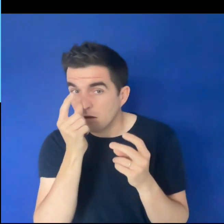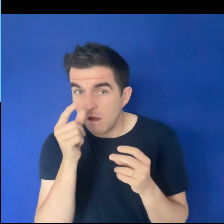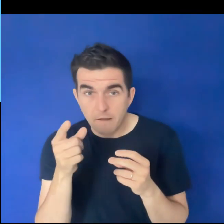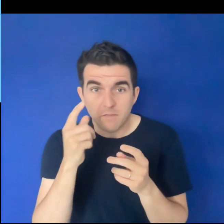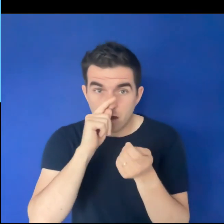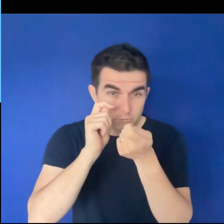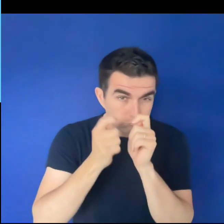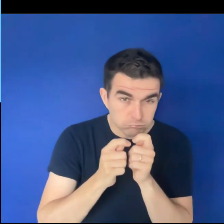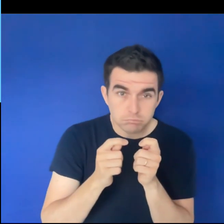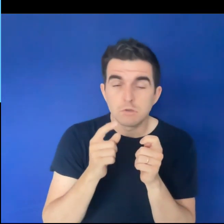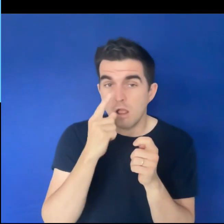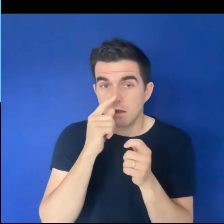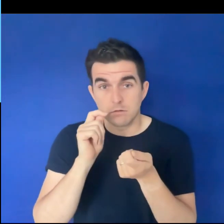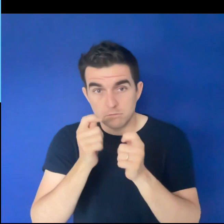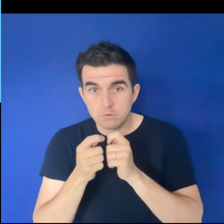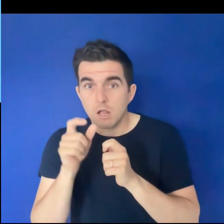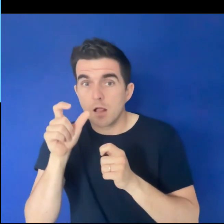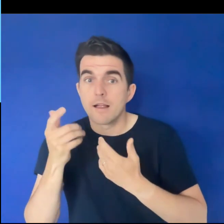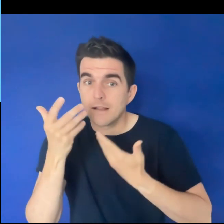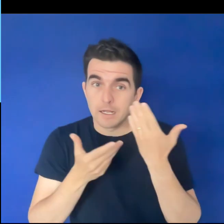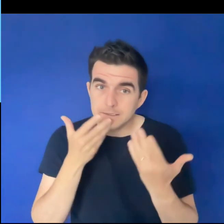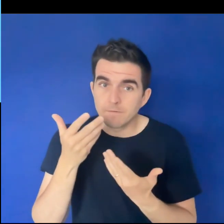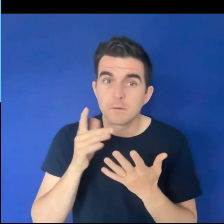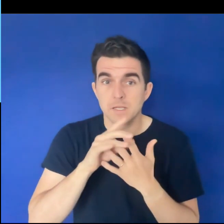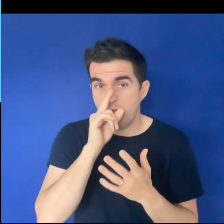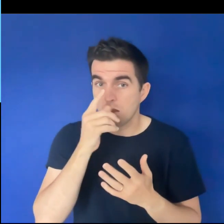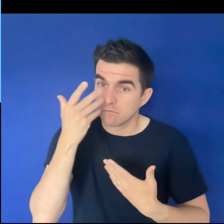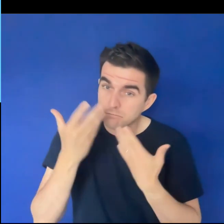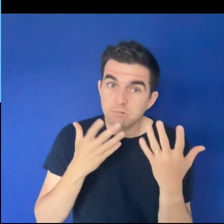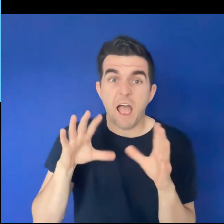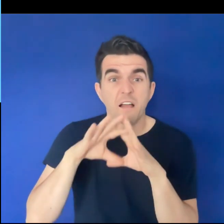You can also activate a narrator that’s going to read everything for you.